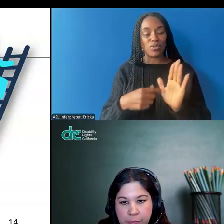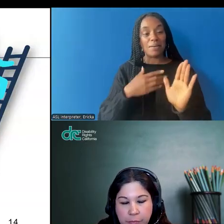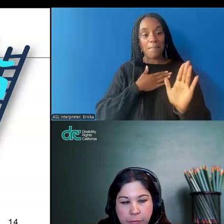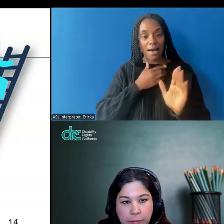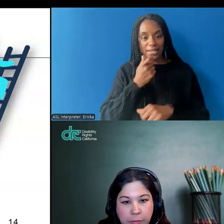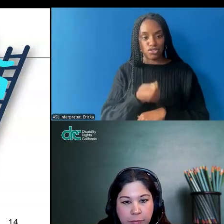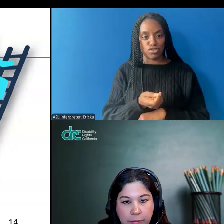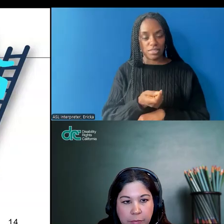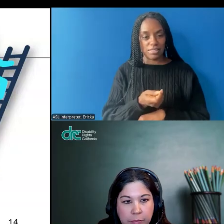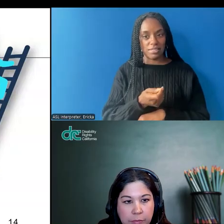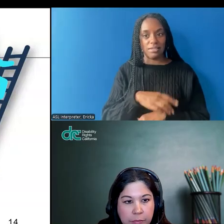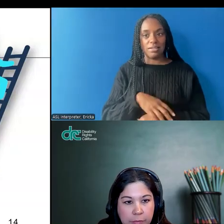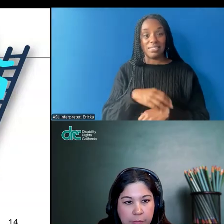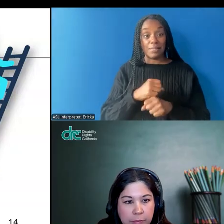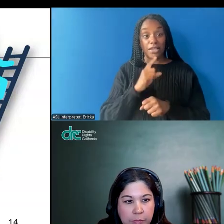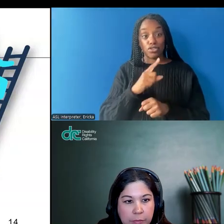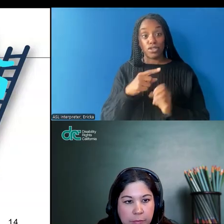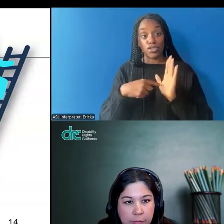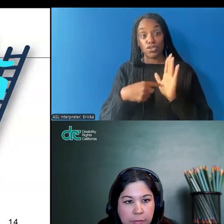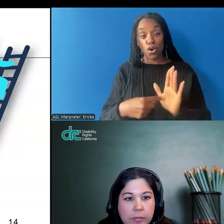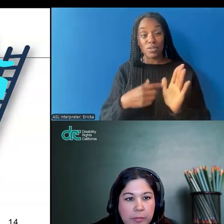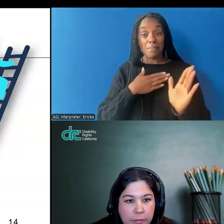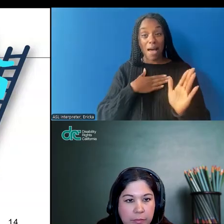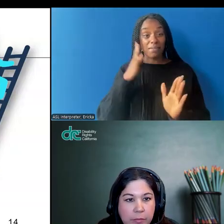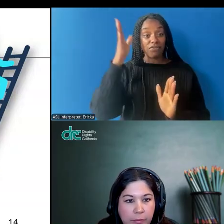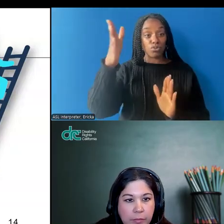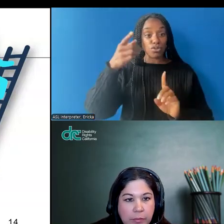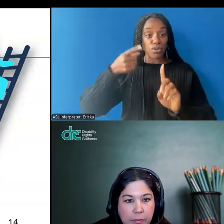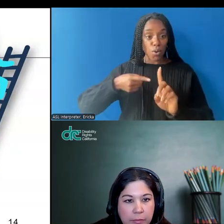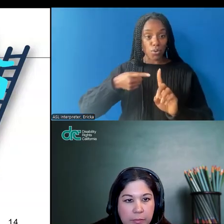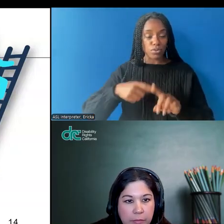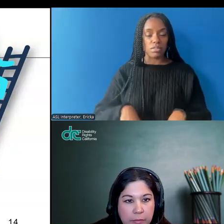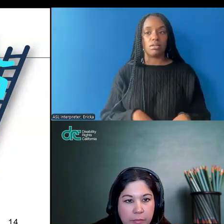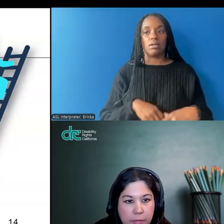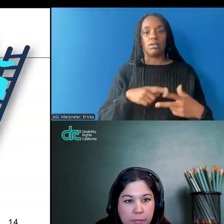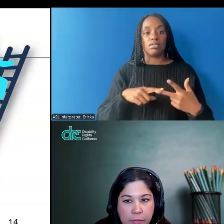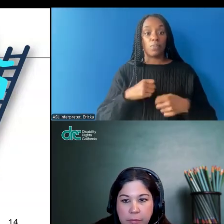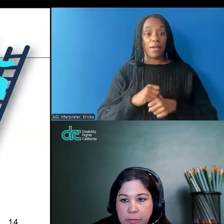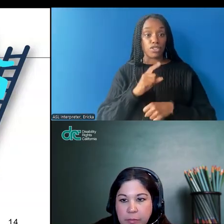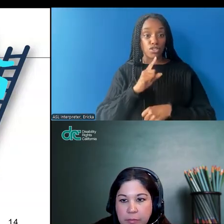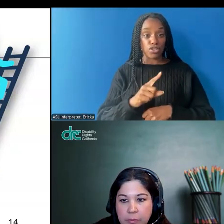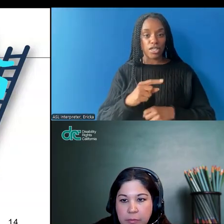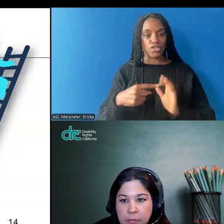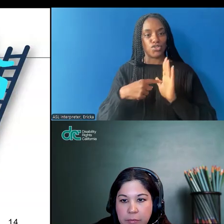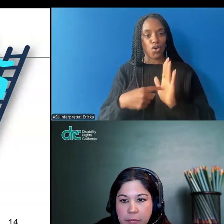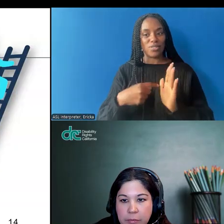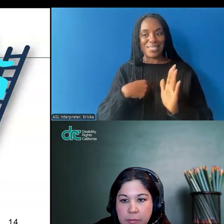to make sure that it reflects what my future goals are, that it reflects that I am interested in this activity